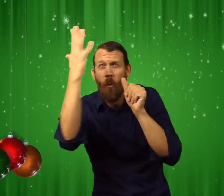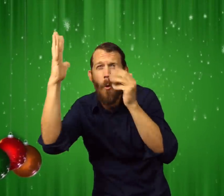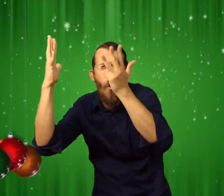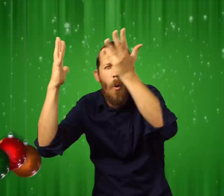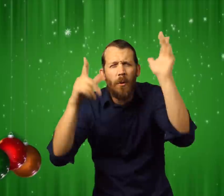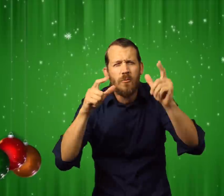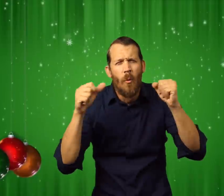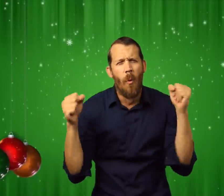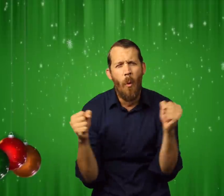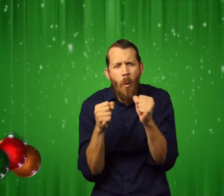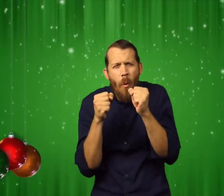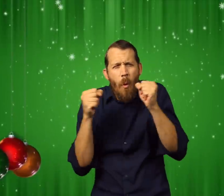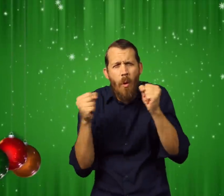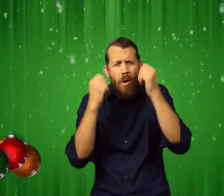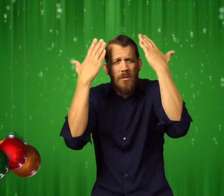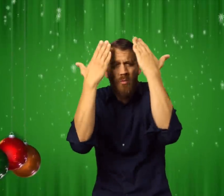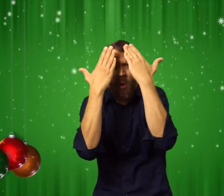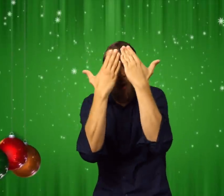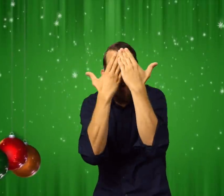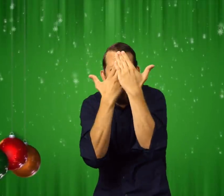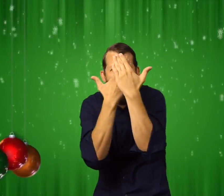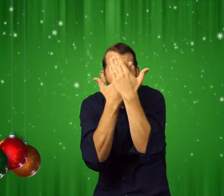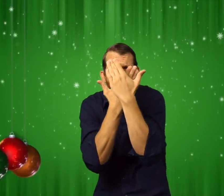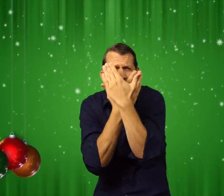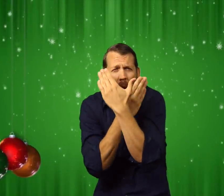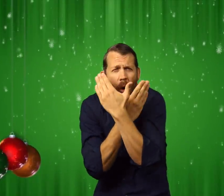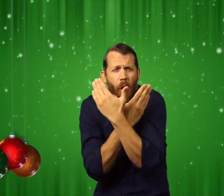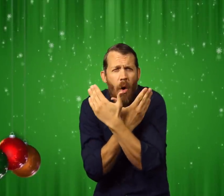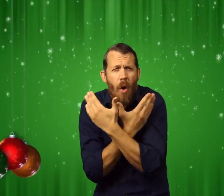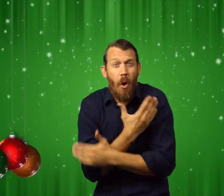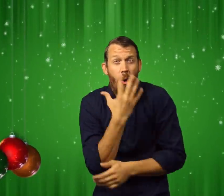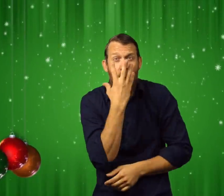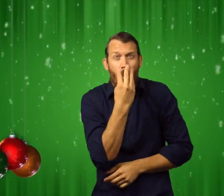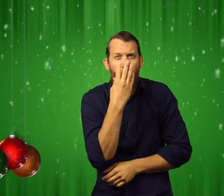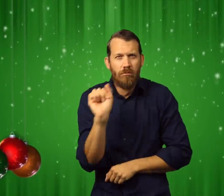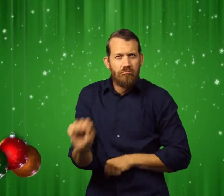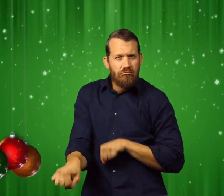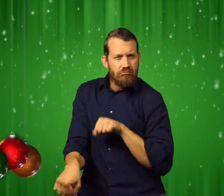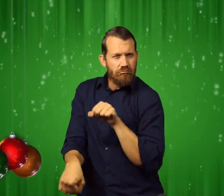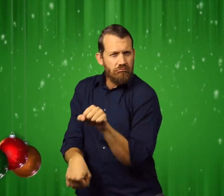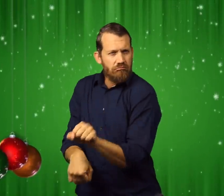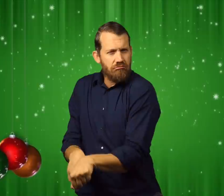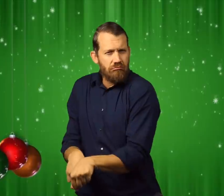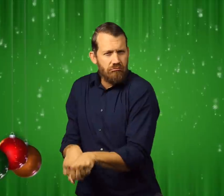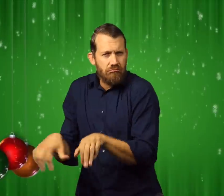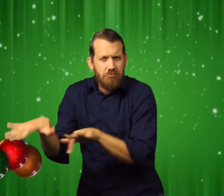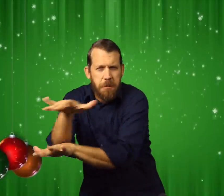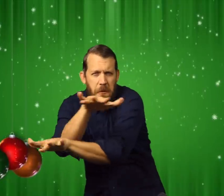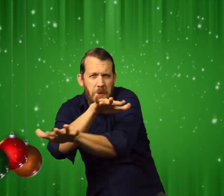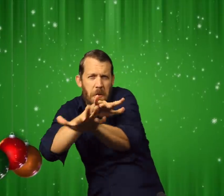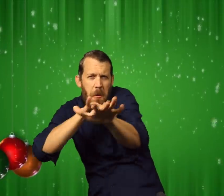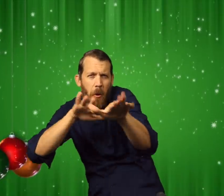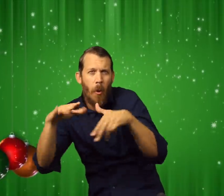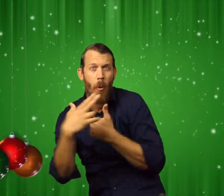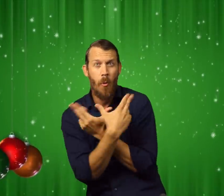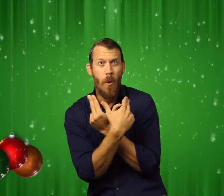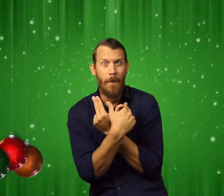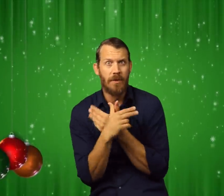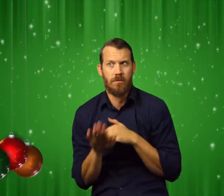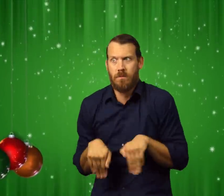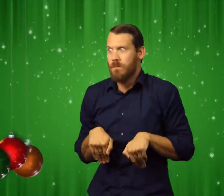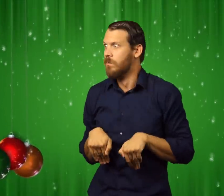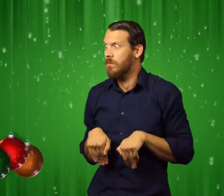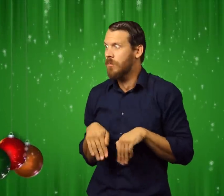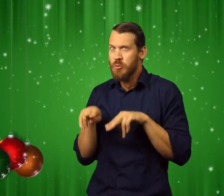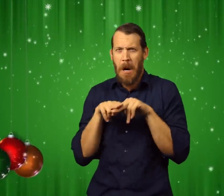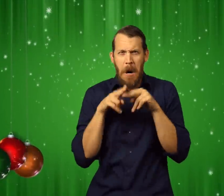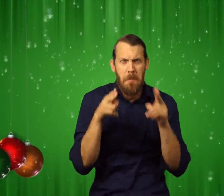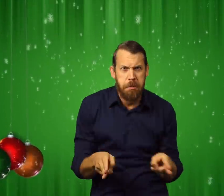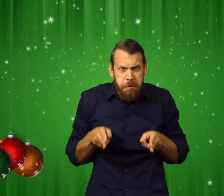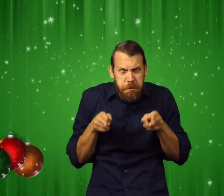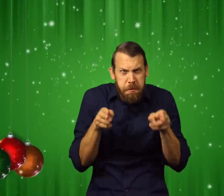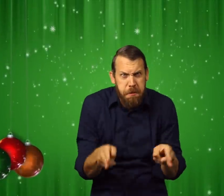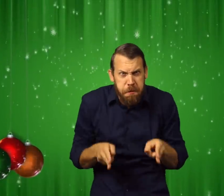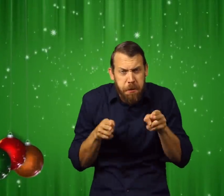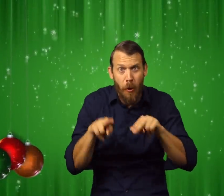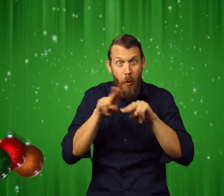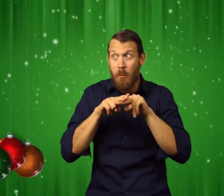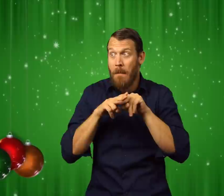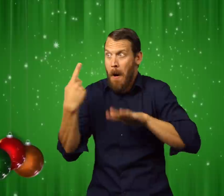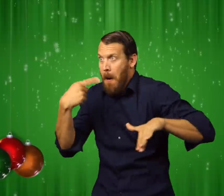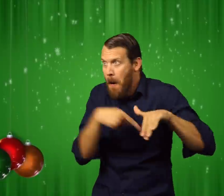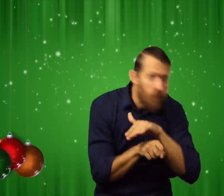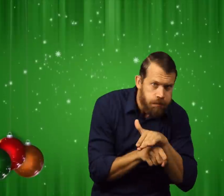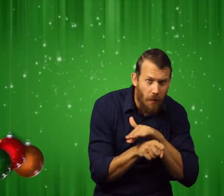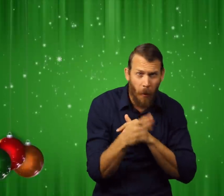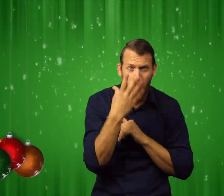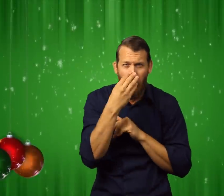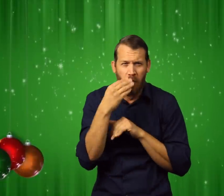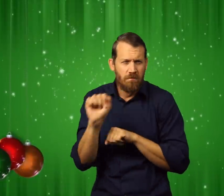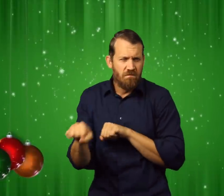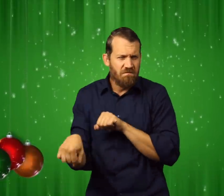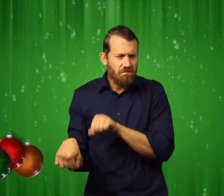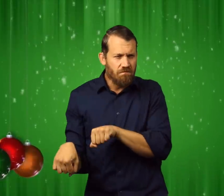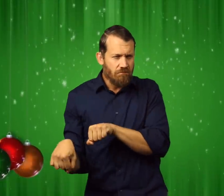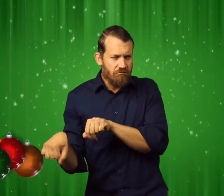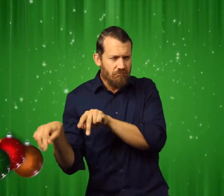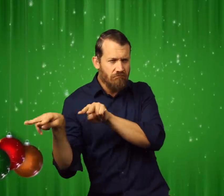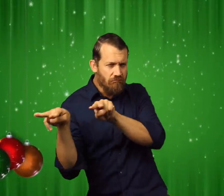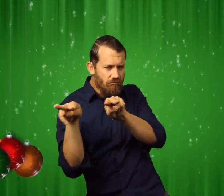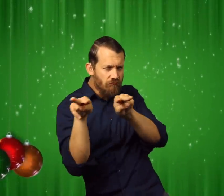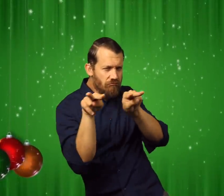We traveled through cold, dark, forests where lean wolves roamed and white-tailed rabbits hid